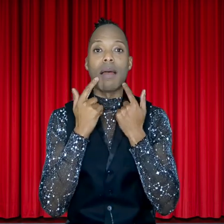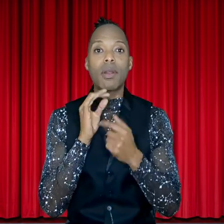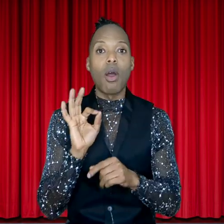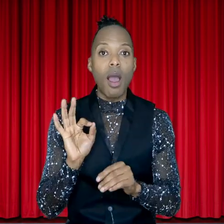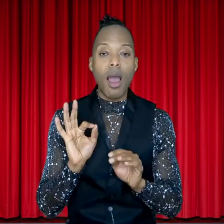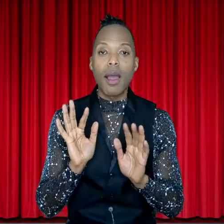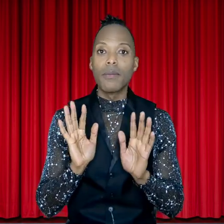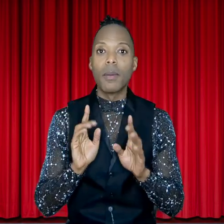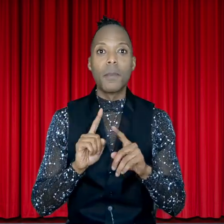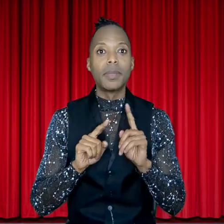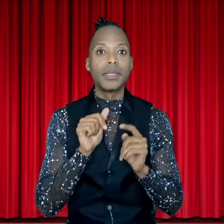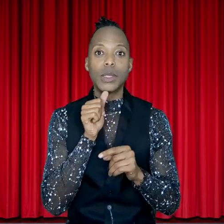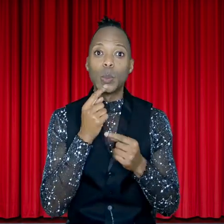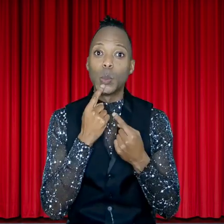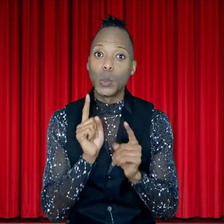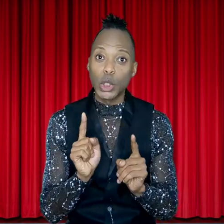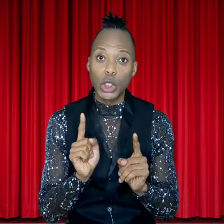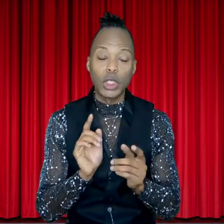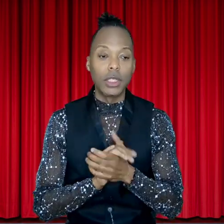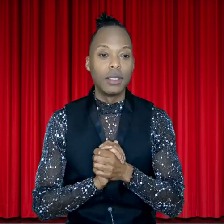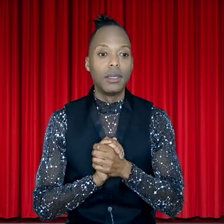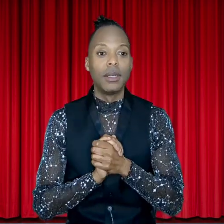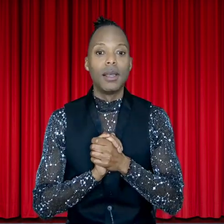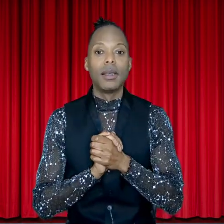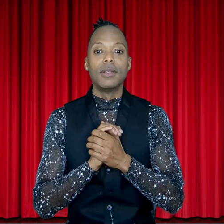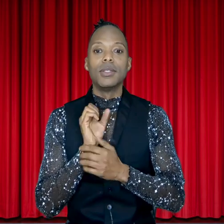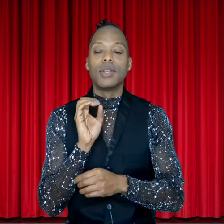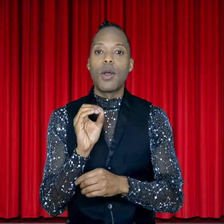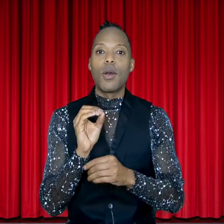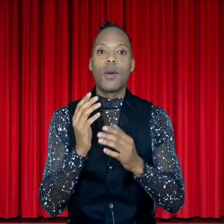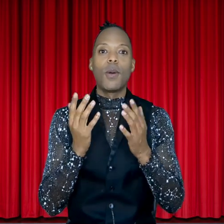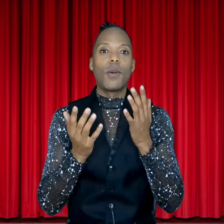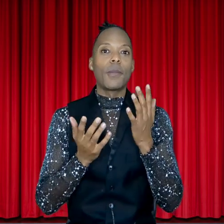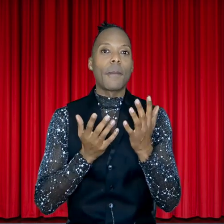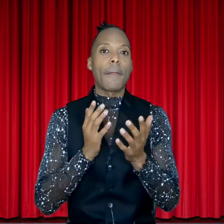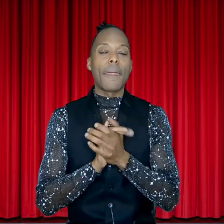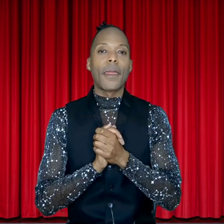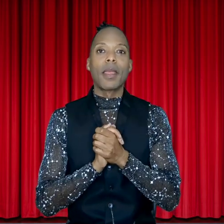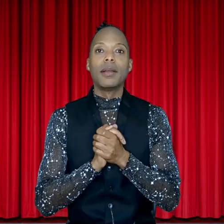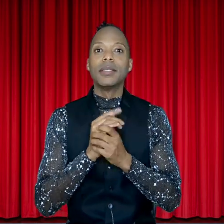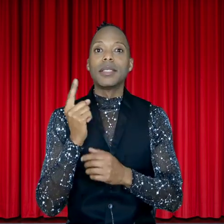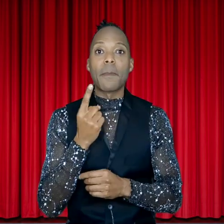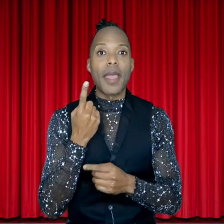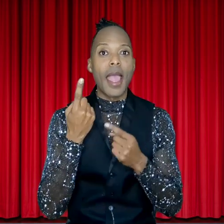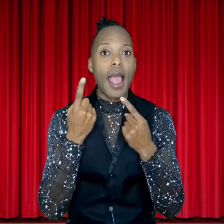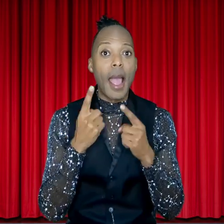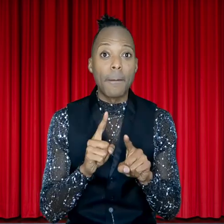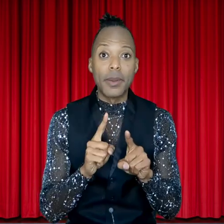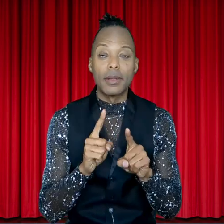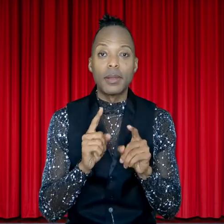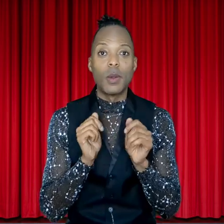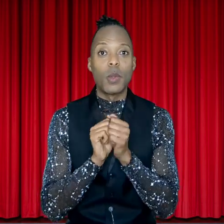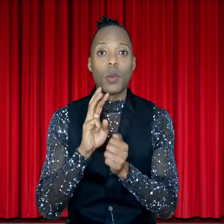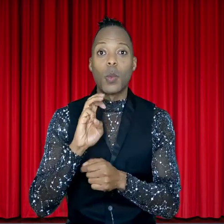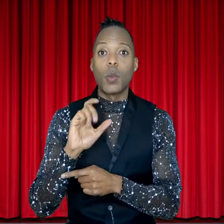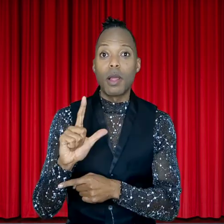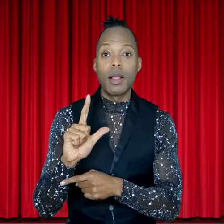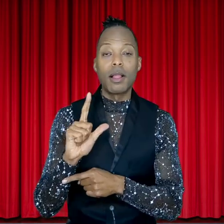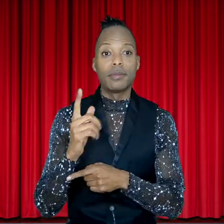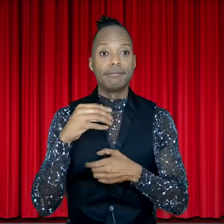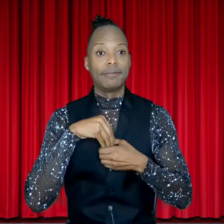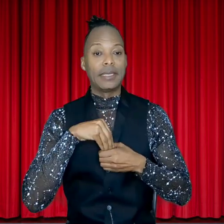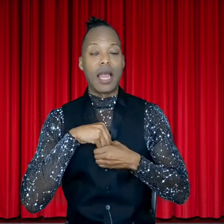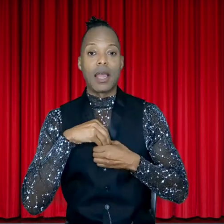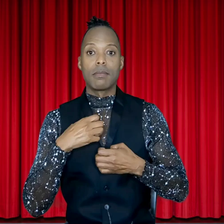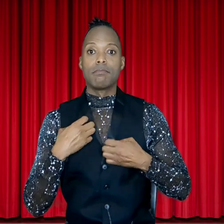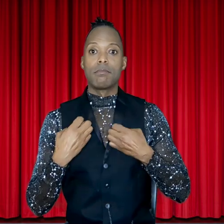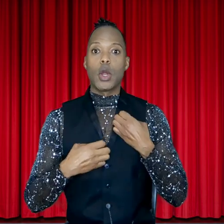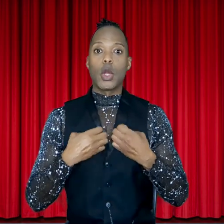So, something happened with Will emotionally, he just boiled and lost in temper,